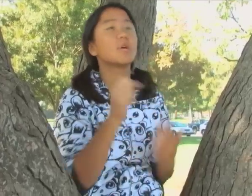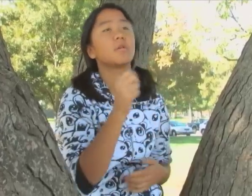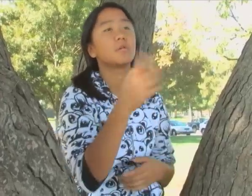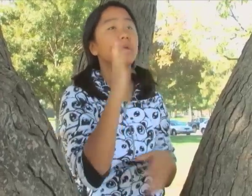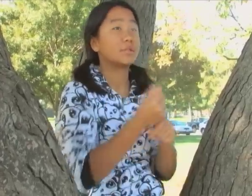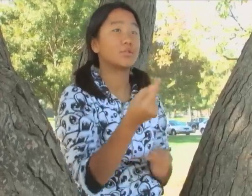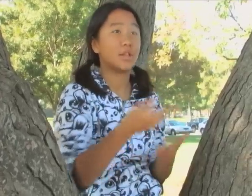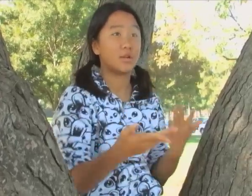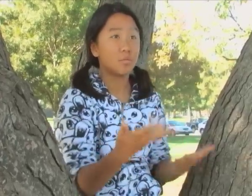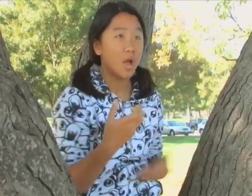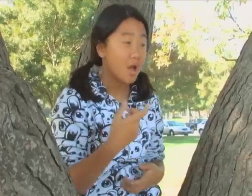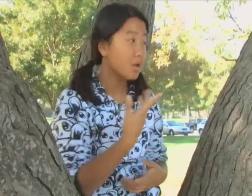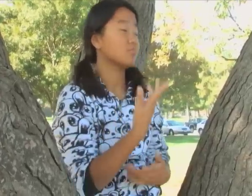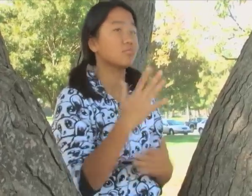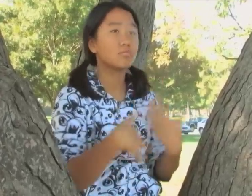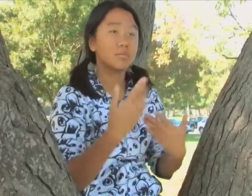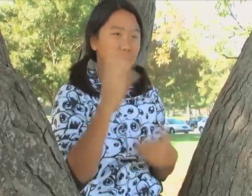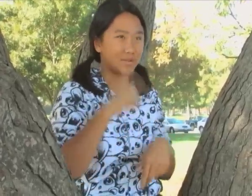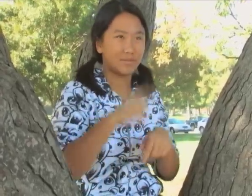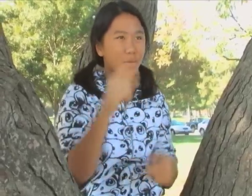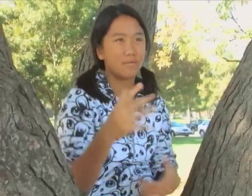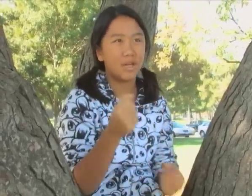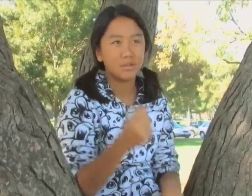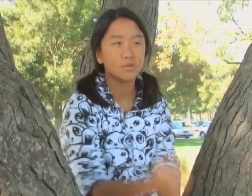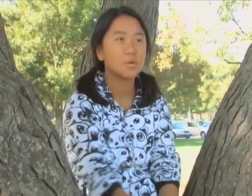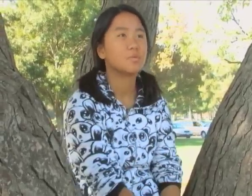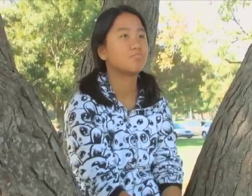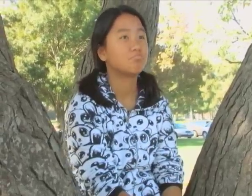IT WILL MAKE THINGS GO A LOT FASTER.